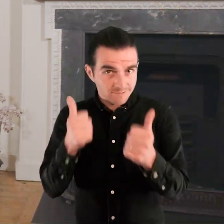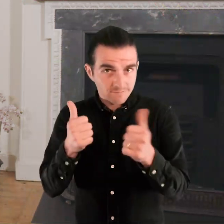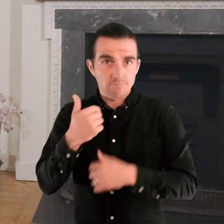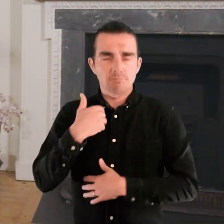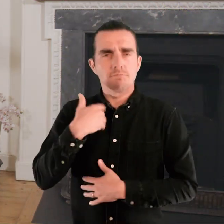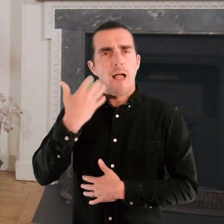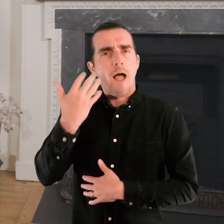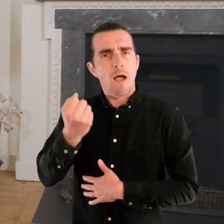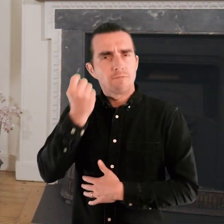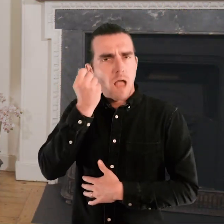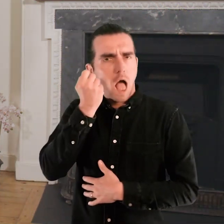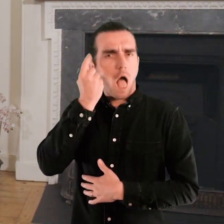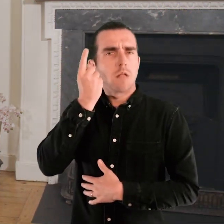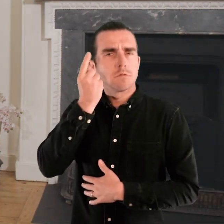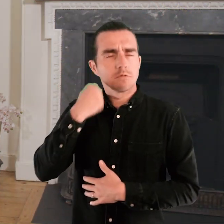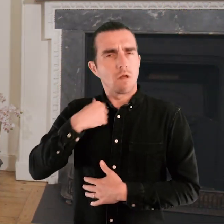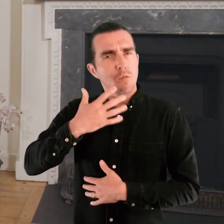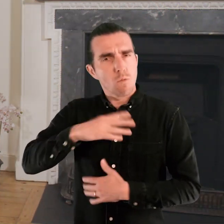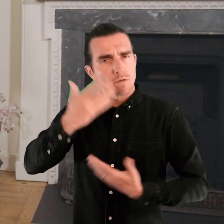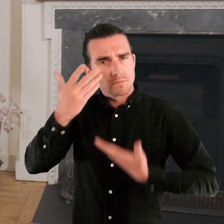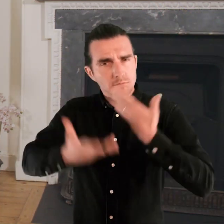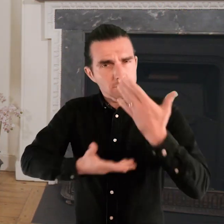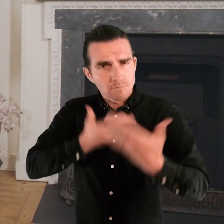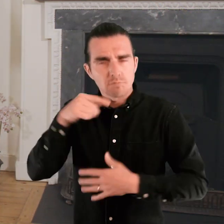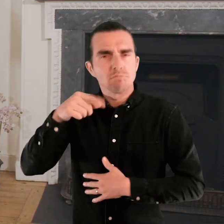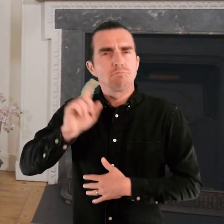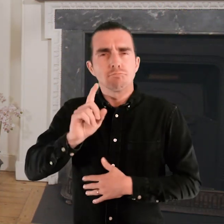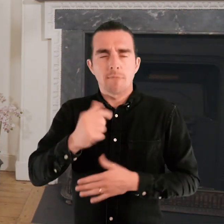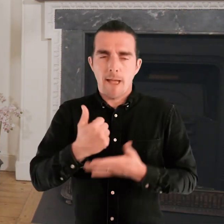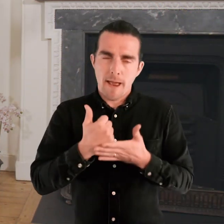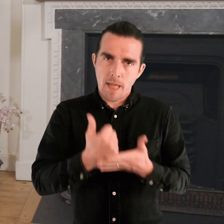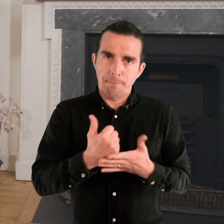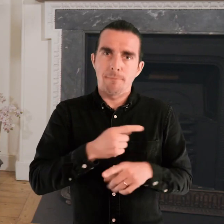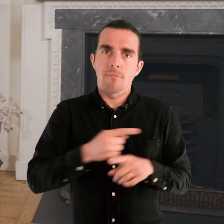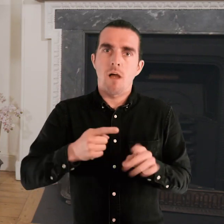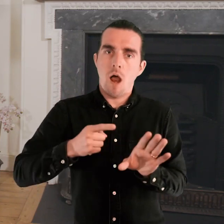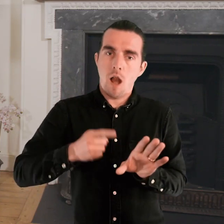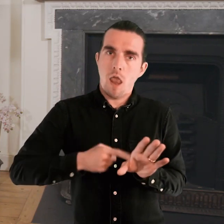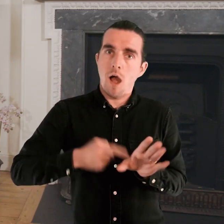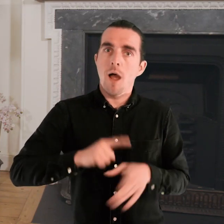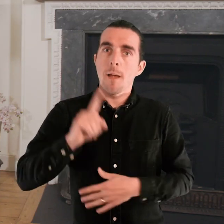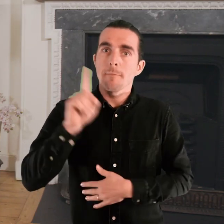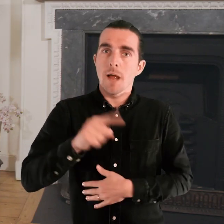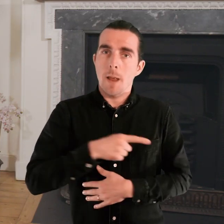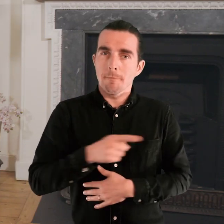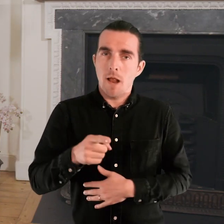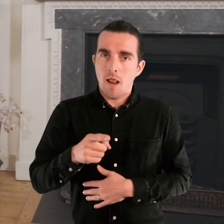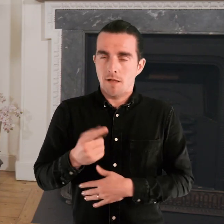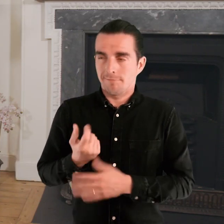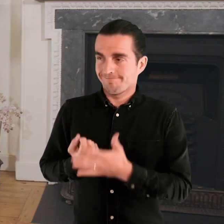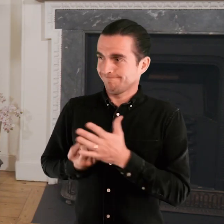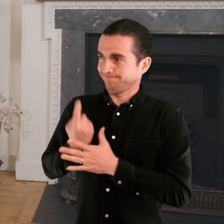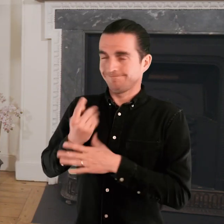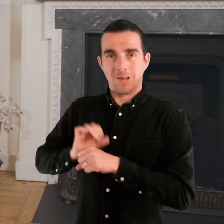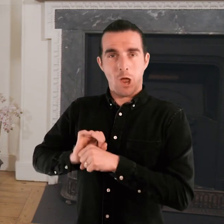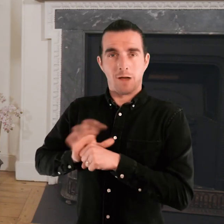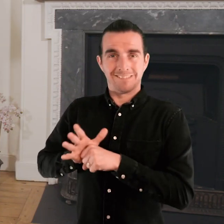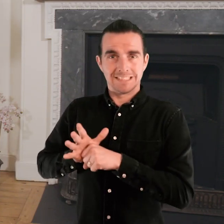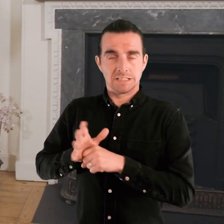I’ve got an idea I want to tell you about. It's an idea for helping the younger generation post the pandemic.